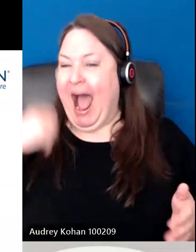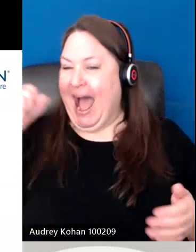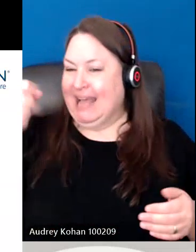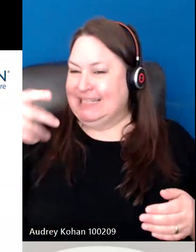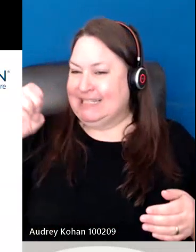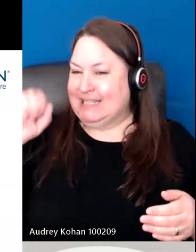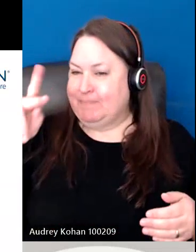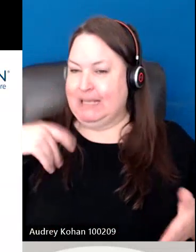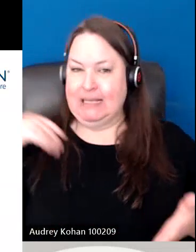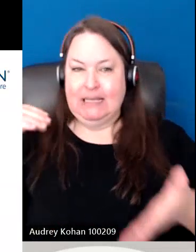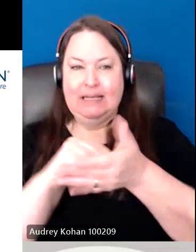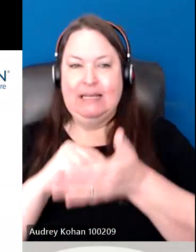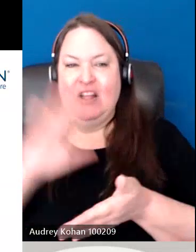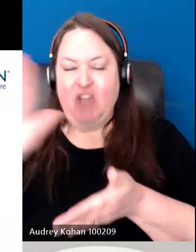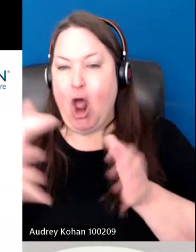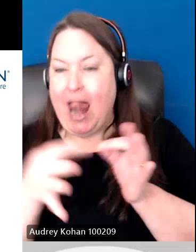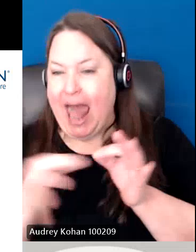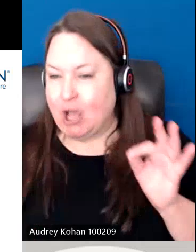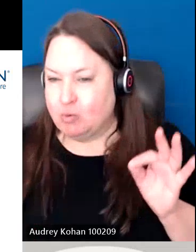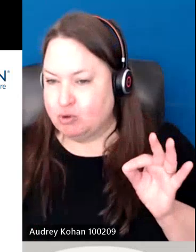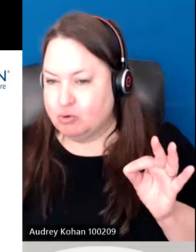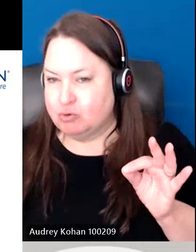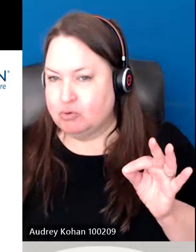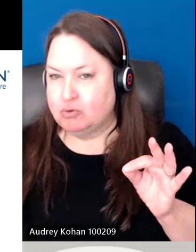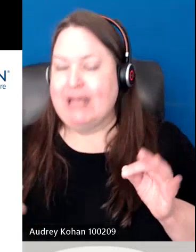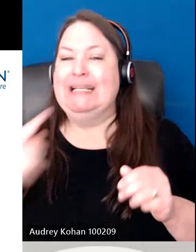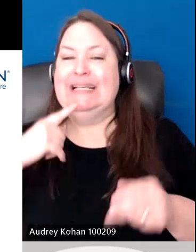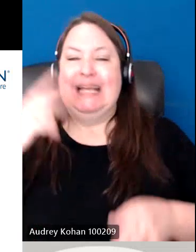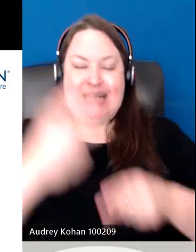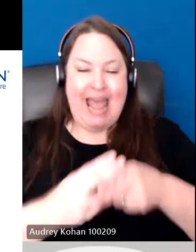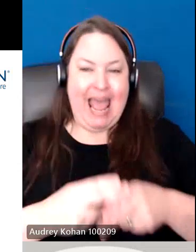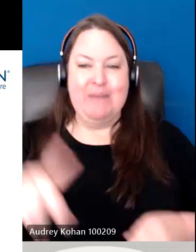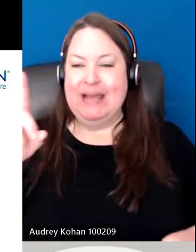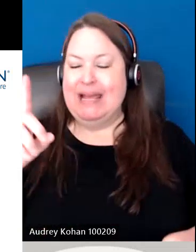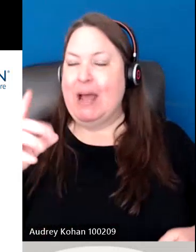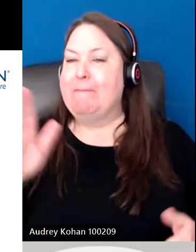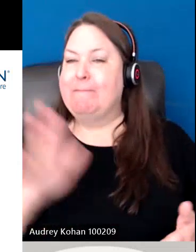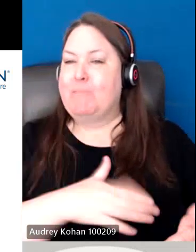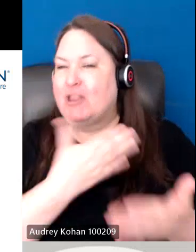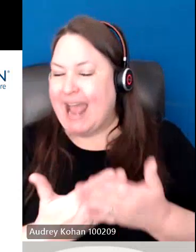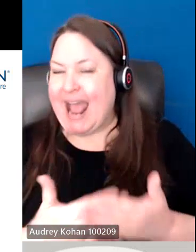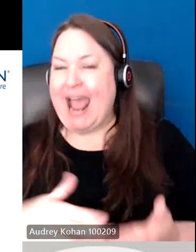the patient's language and then it says name date of birth maybe medical record number we'd either